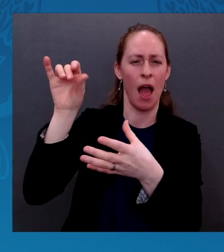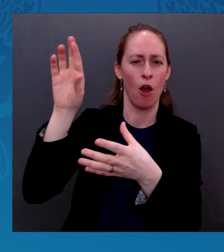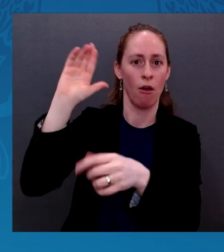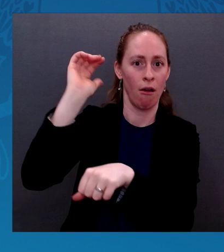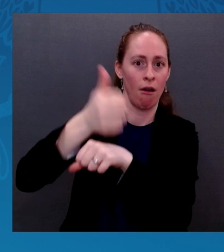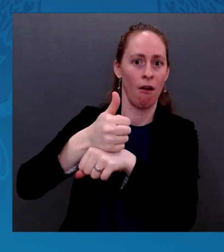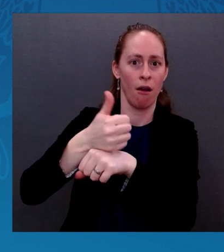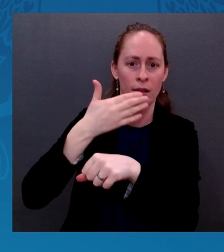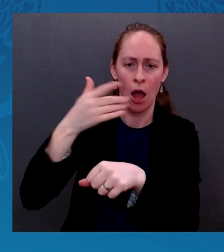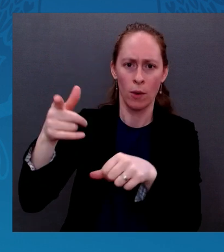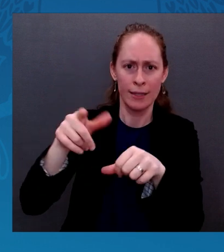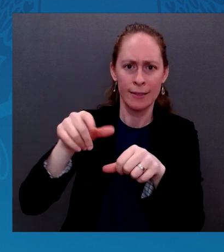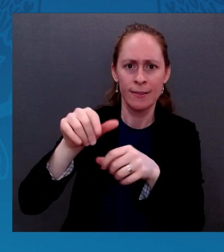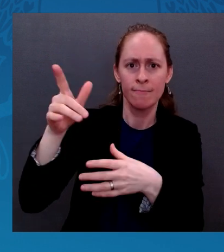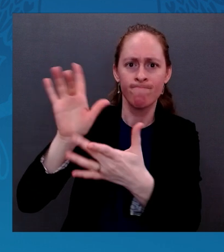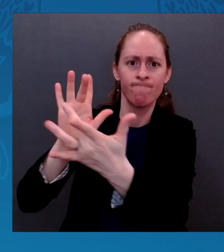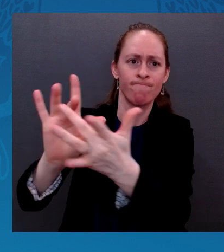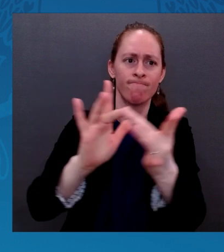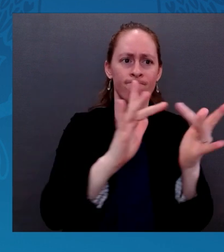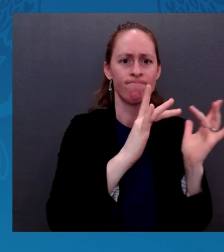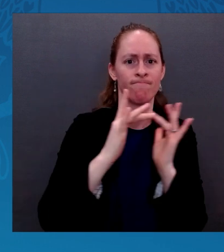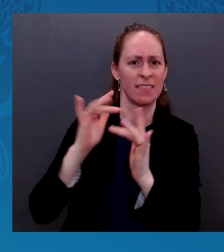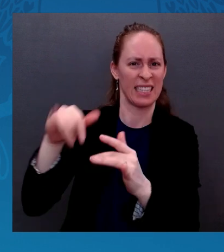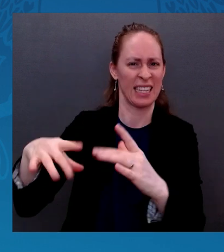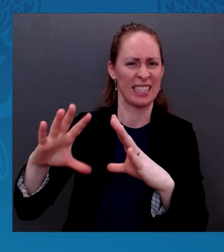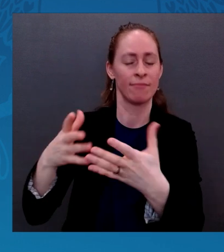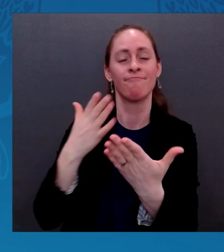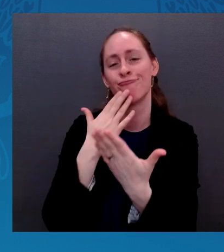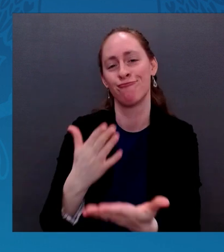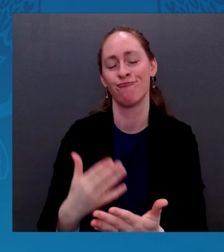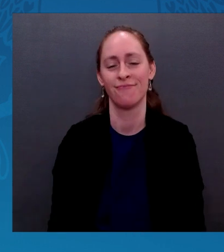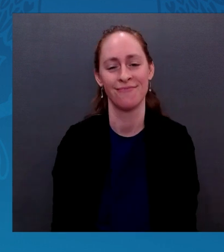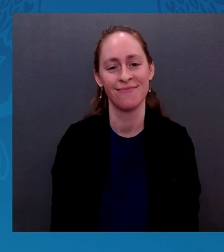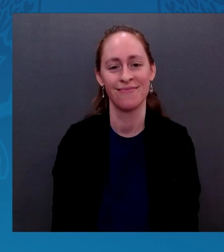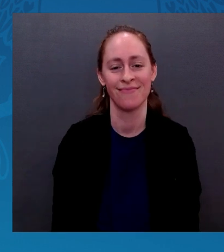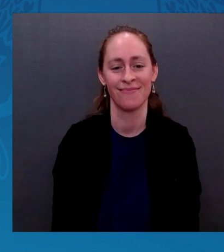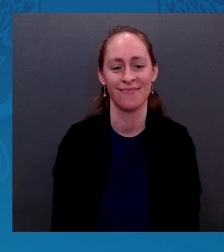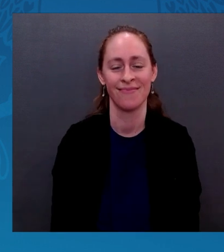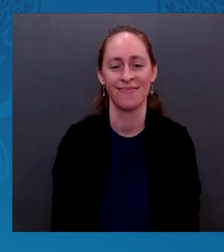and they were Pacific for the status of the Newark's water and led service line replacement.